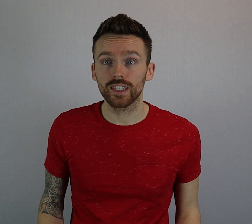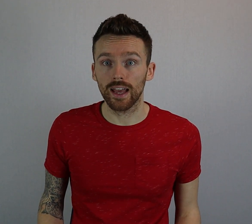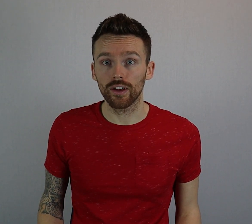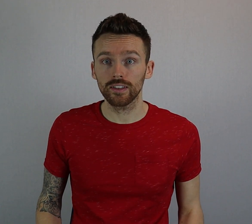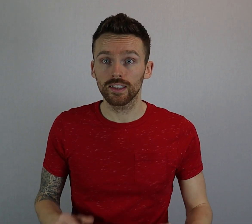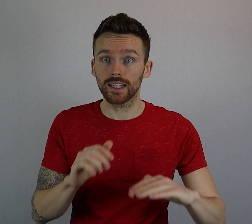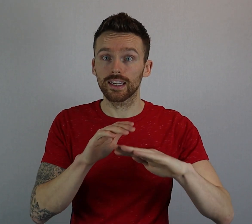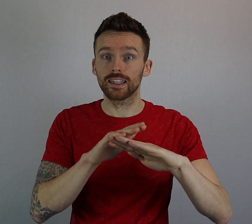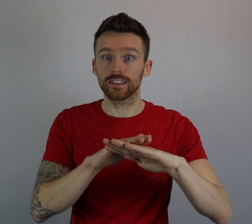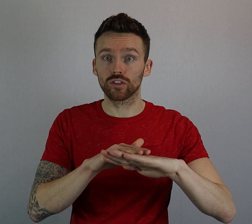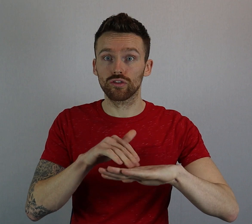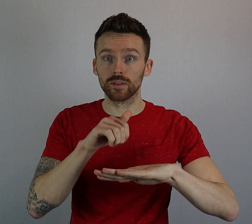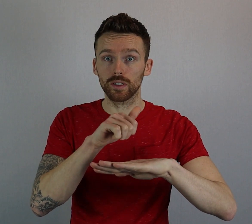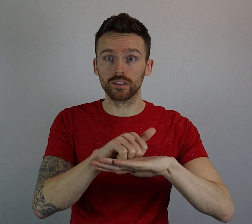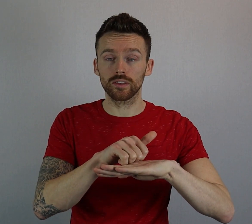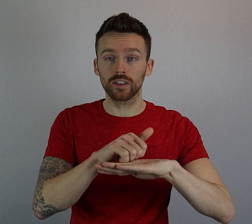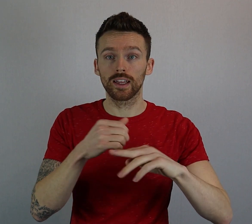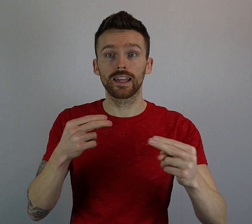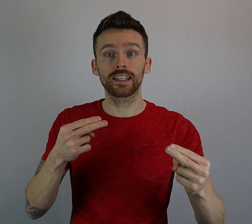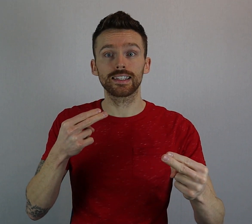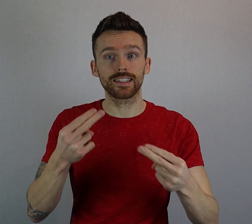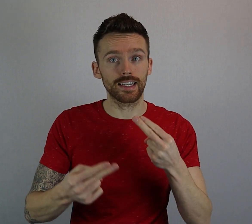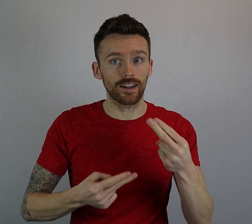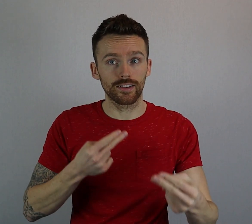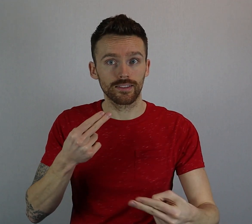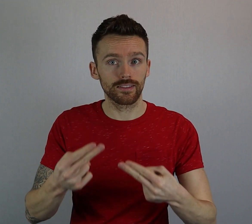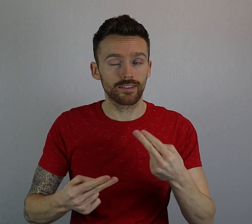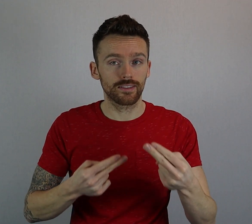Together, it's Christmas dinner.